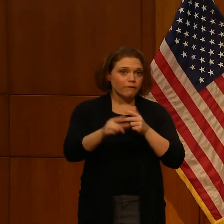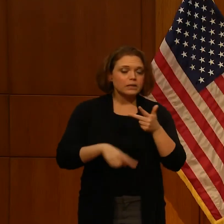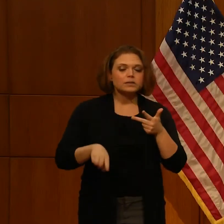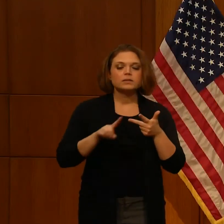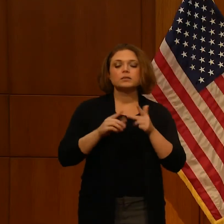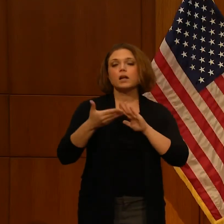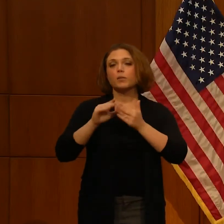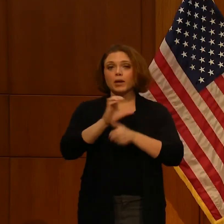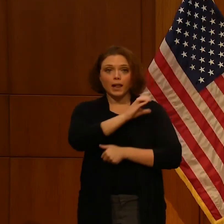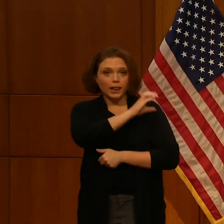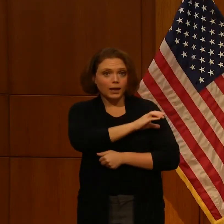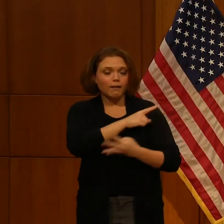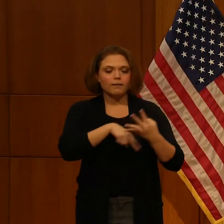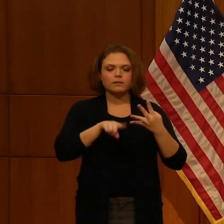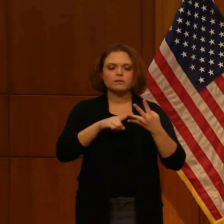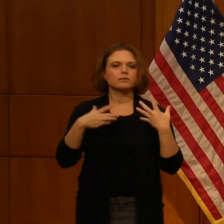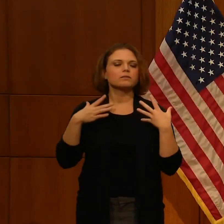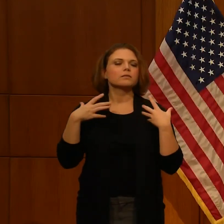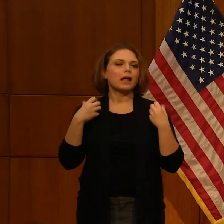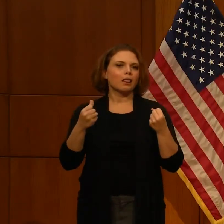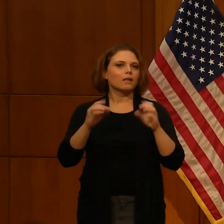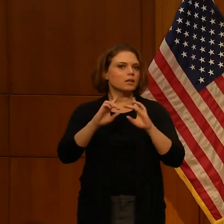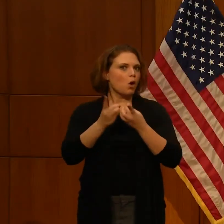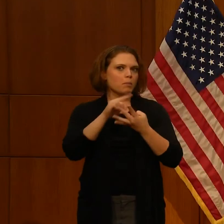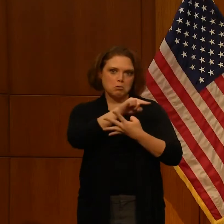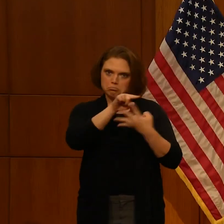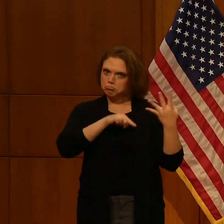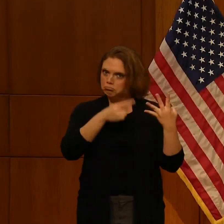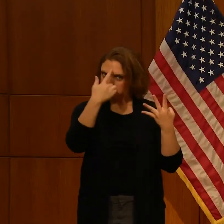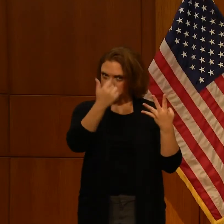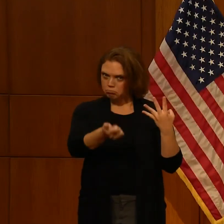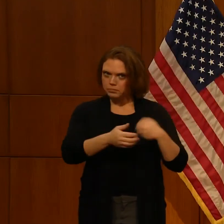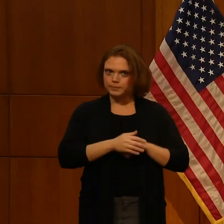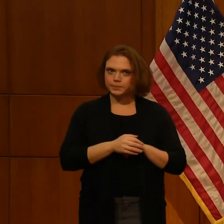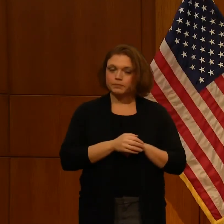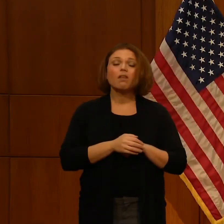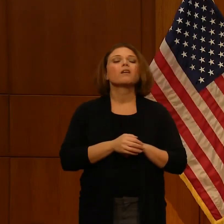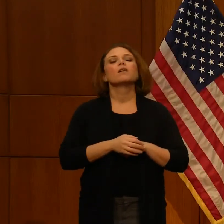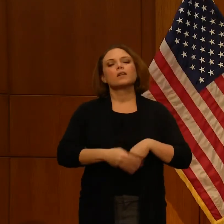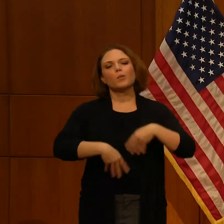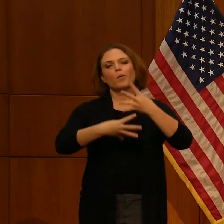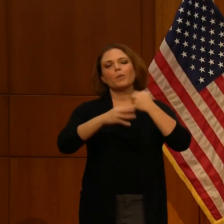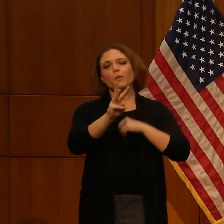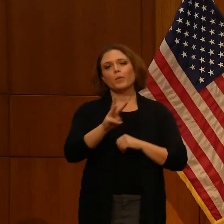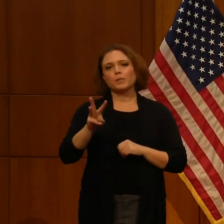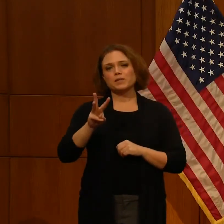GO TO YOUR DOCTOR'S OFFICE, A COMMUNITY CLINIC, THE HEALTH